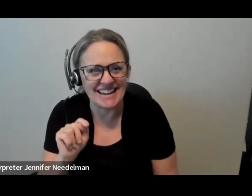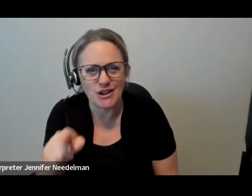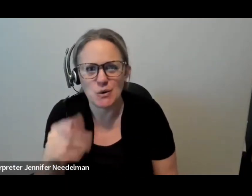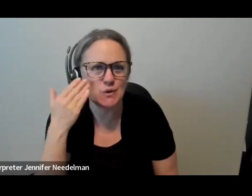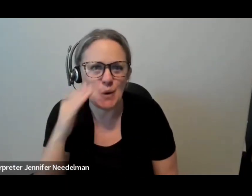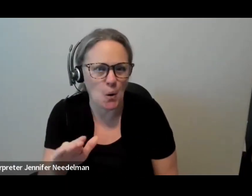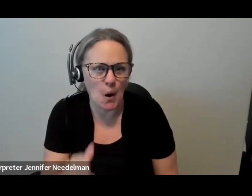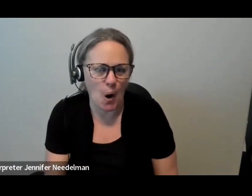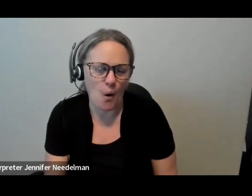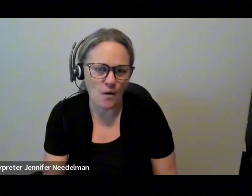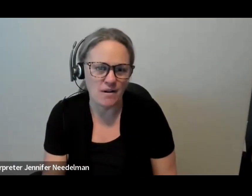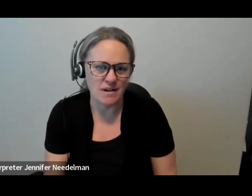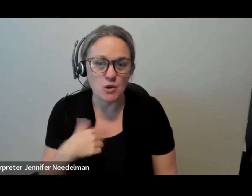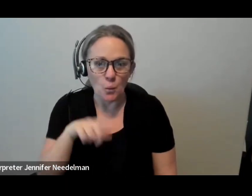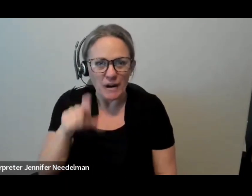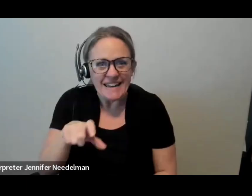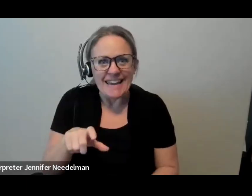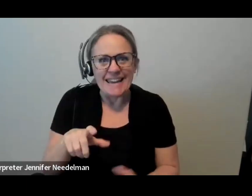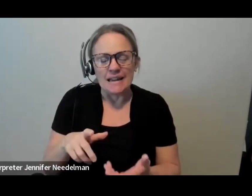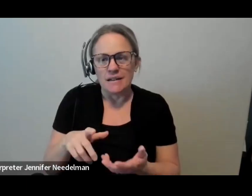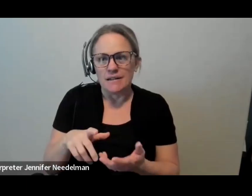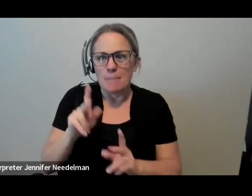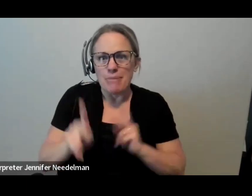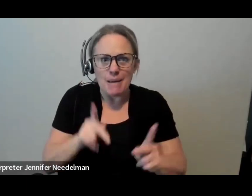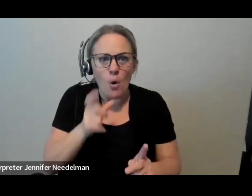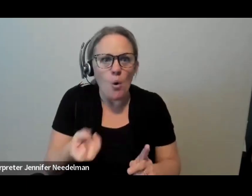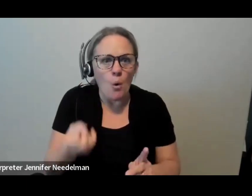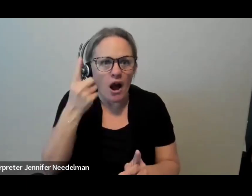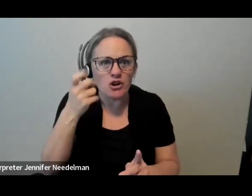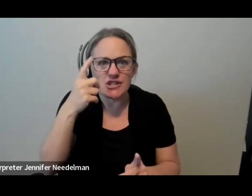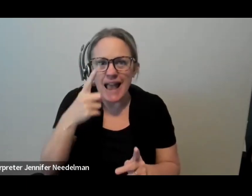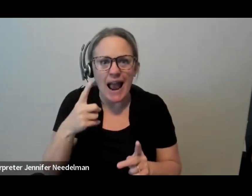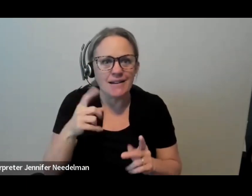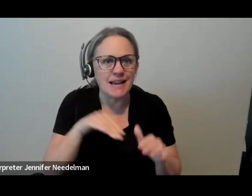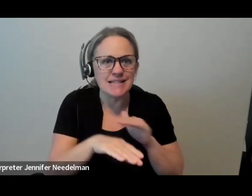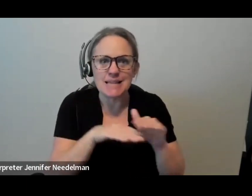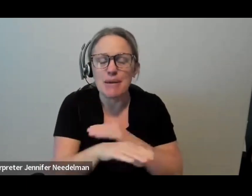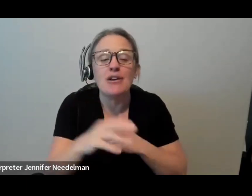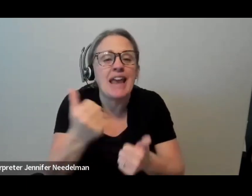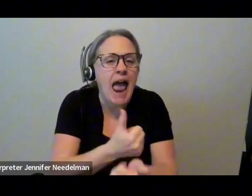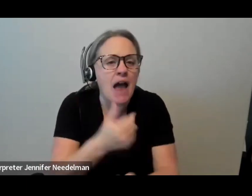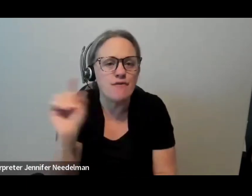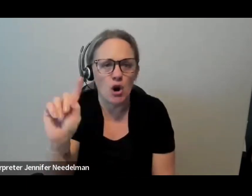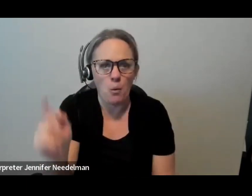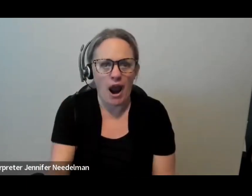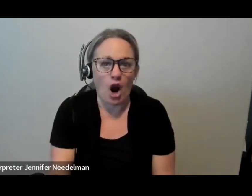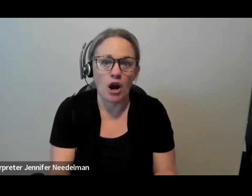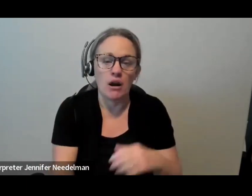Because we need accountants who understand accessibility. We need marketers who understand accessibility